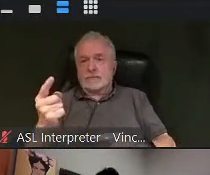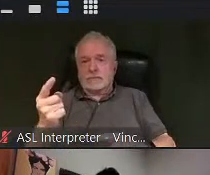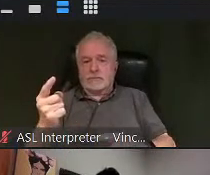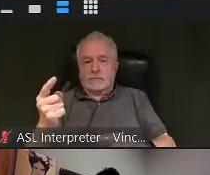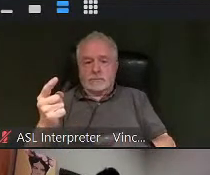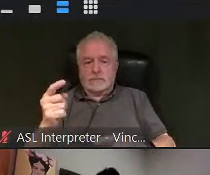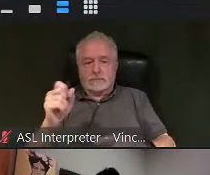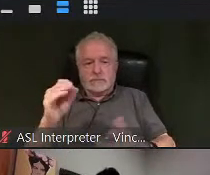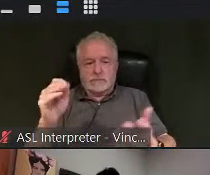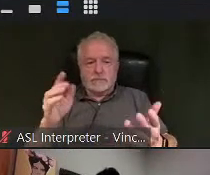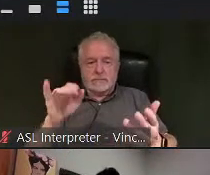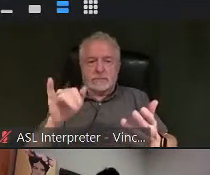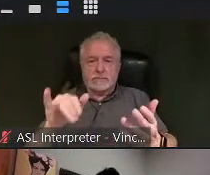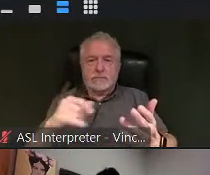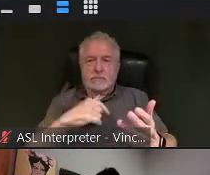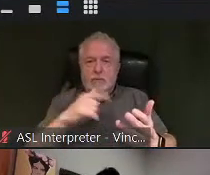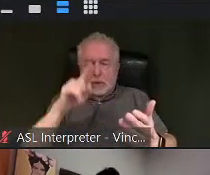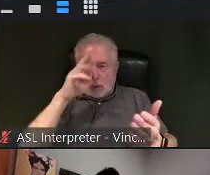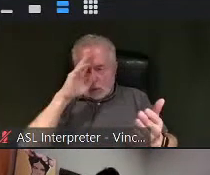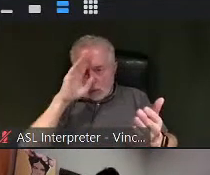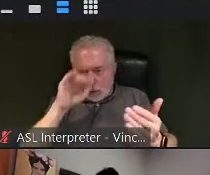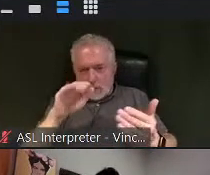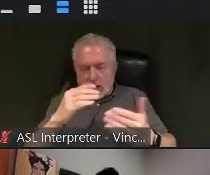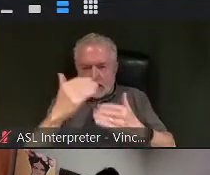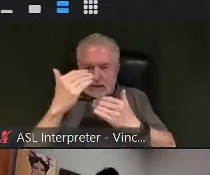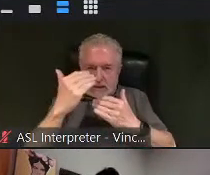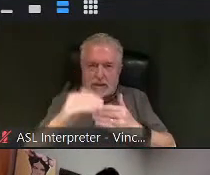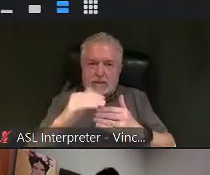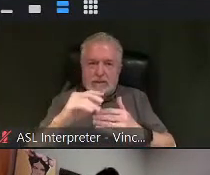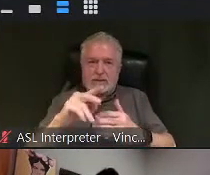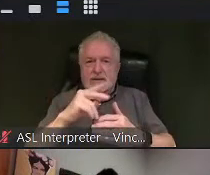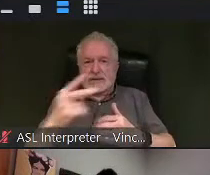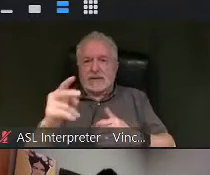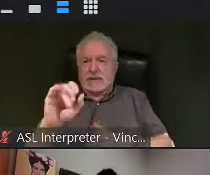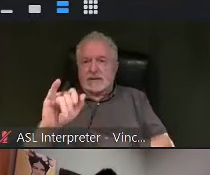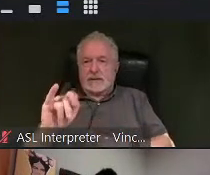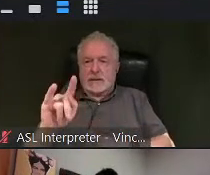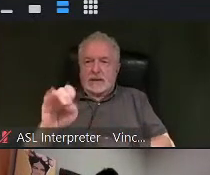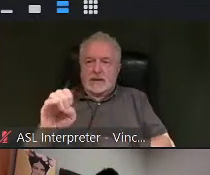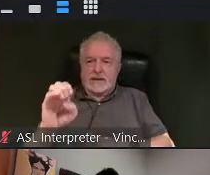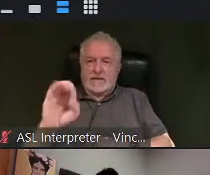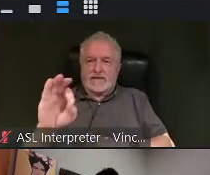So we're hoping to limit the second side effects that can happen.